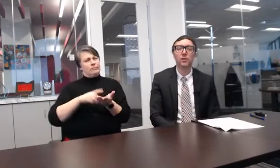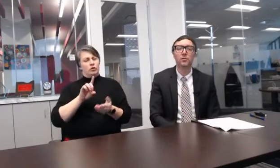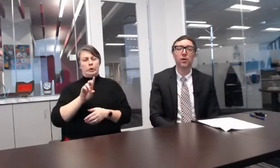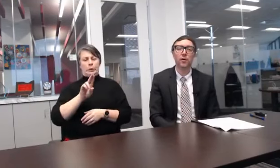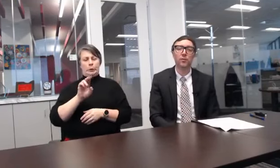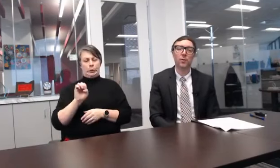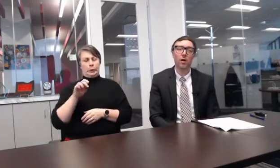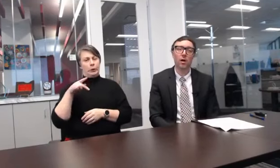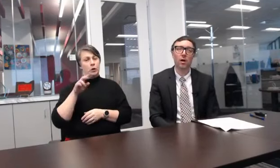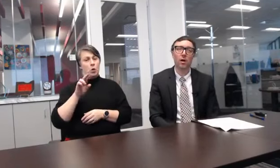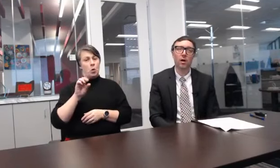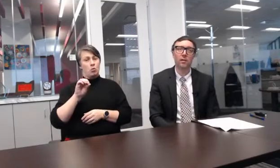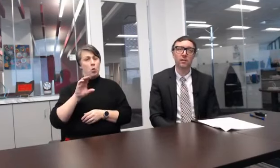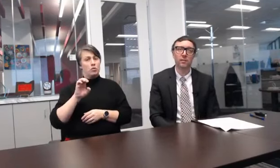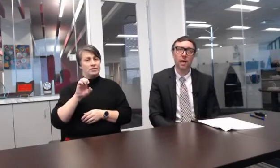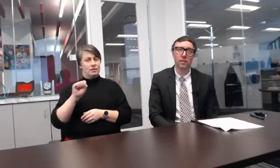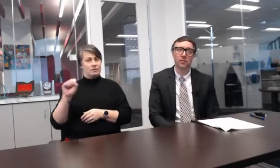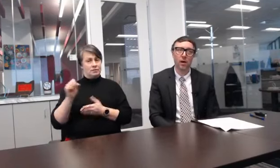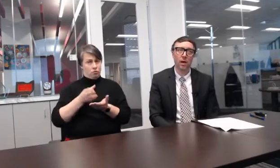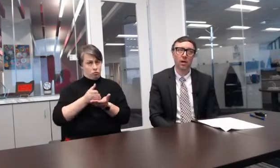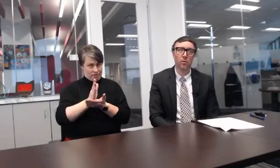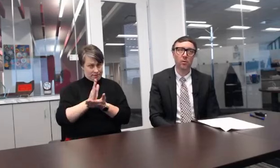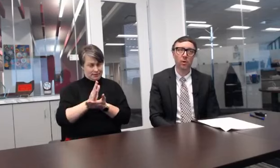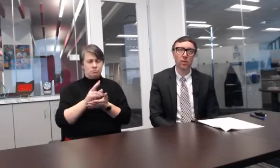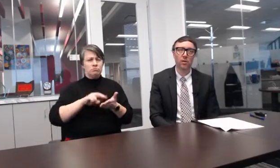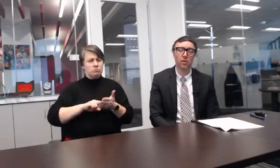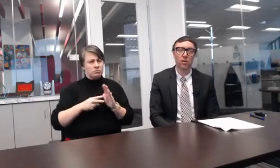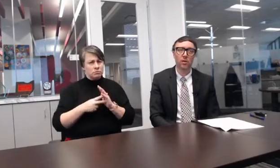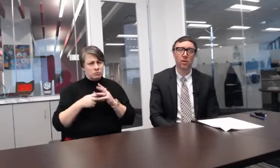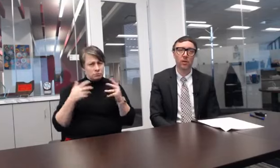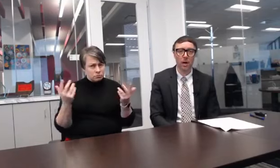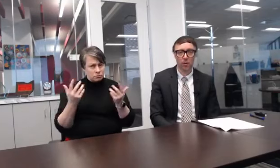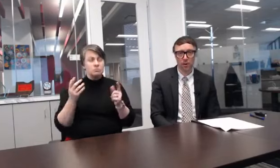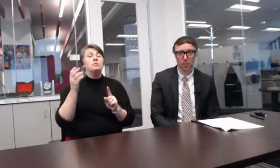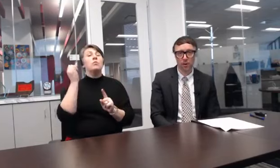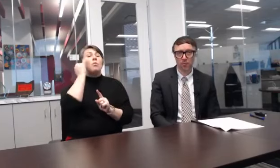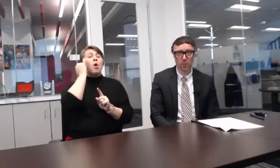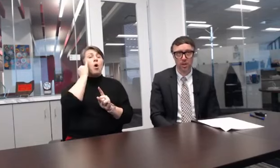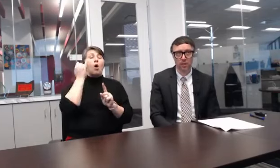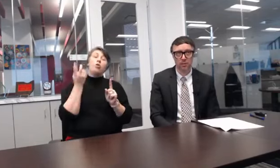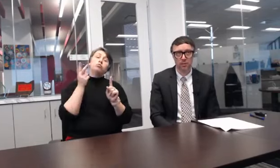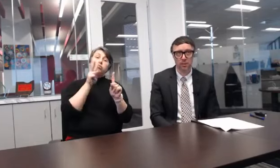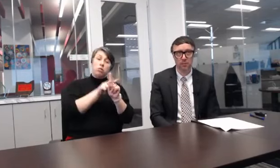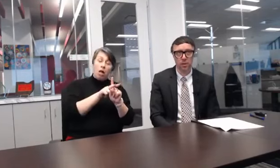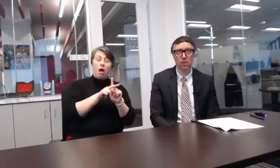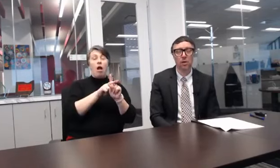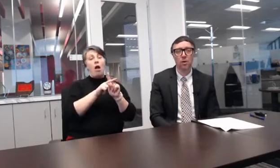So if you are dissatisfied with the outcome of the waiting list assessment.